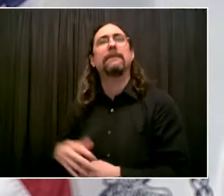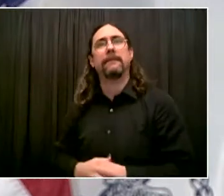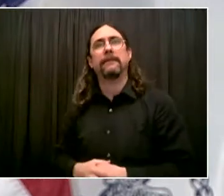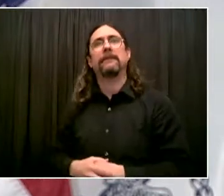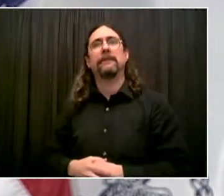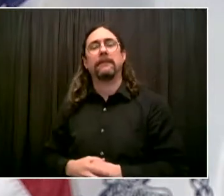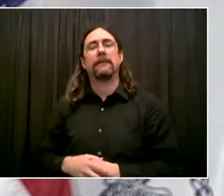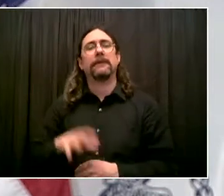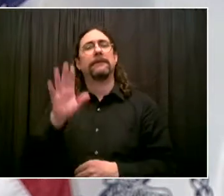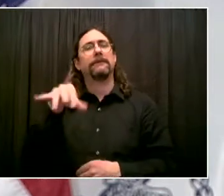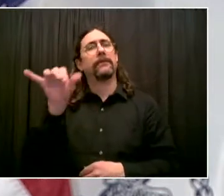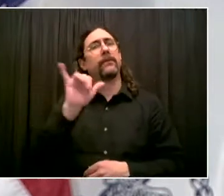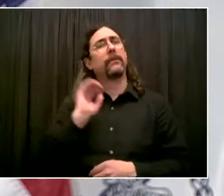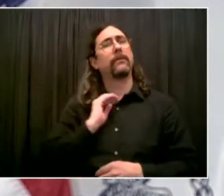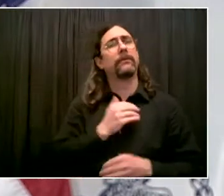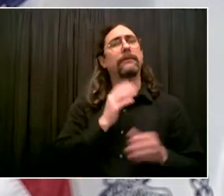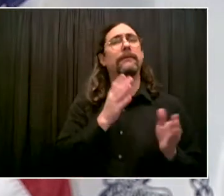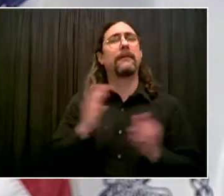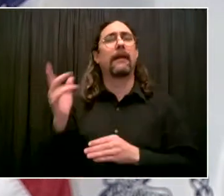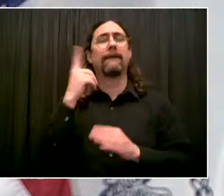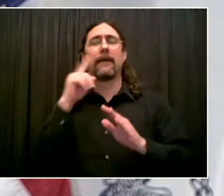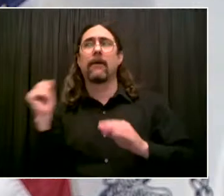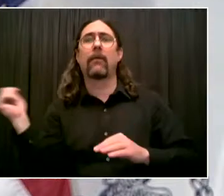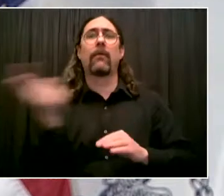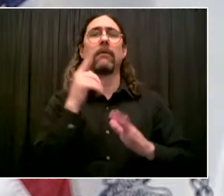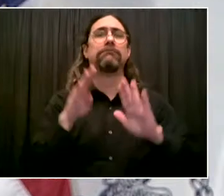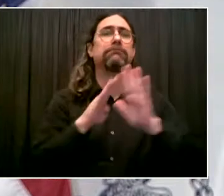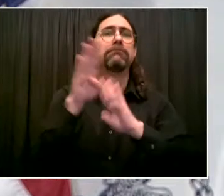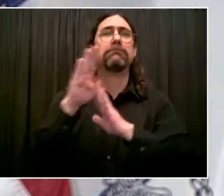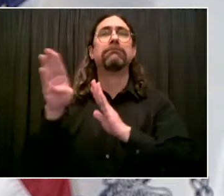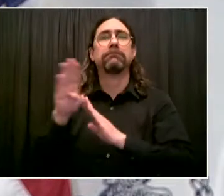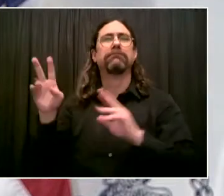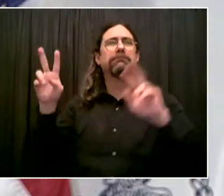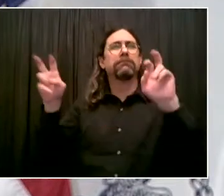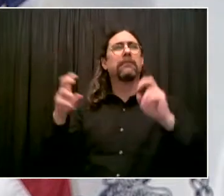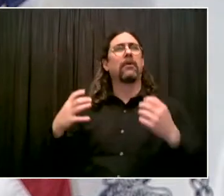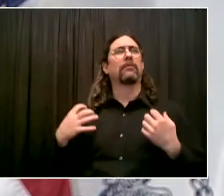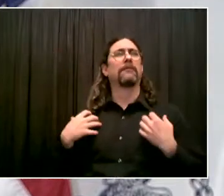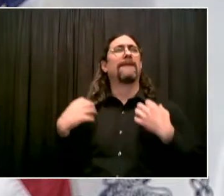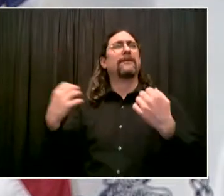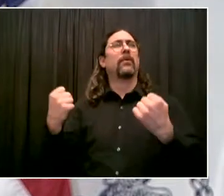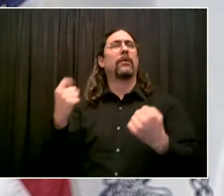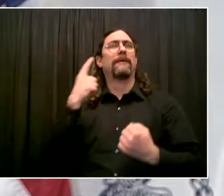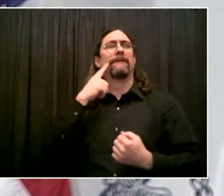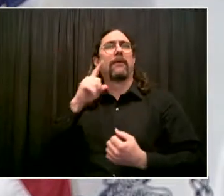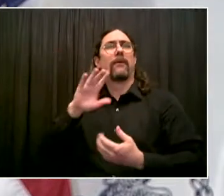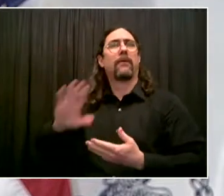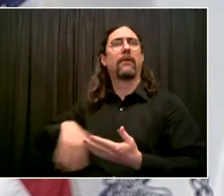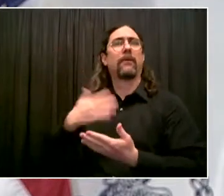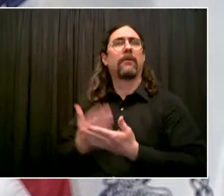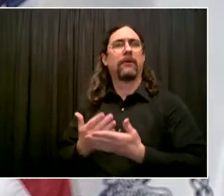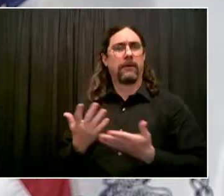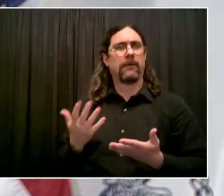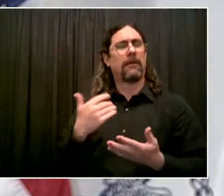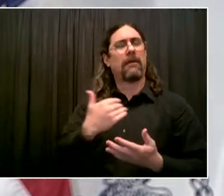WE TALK ABOUT